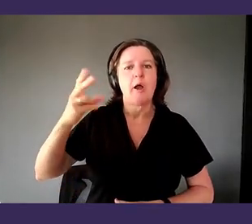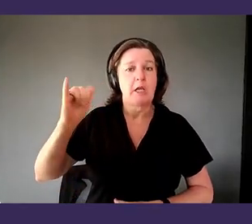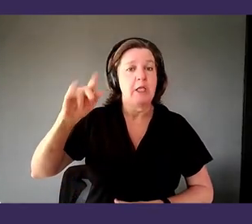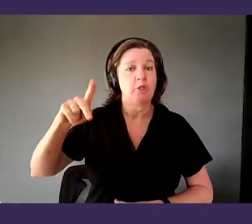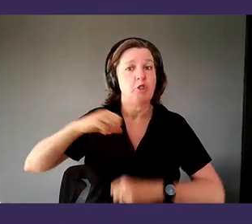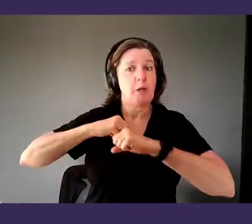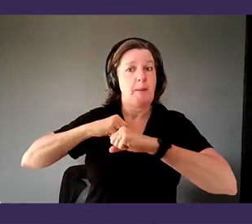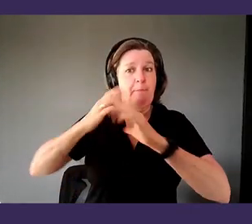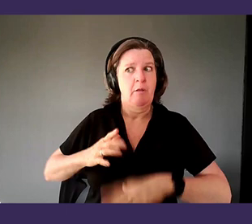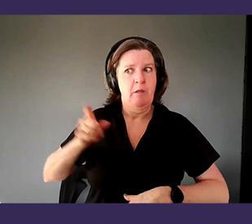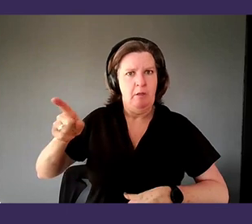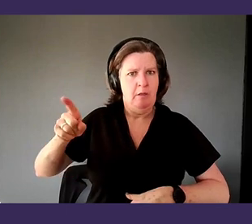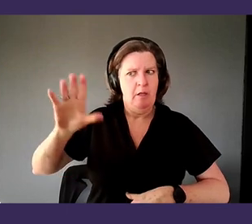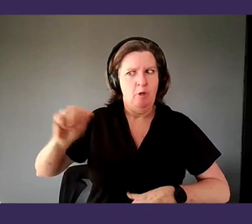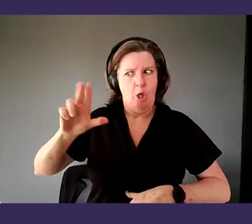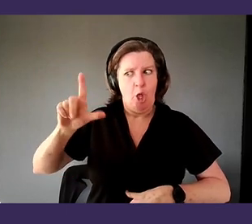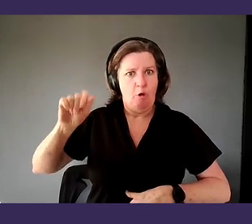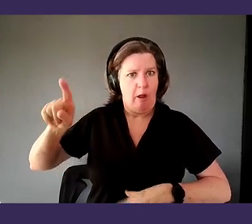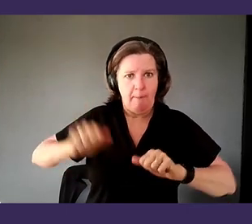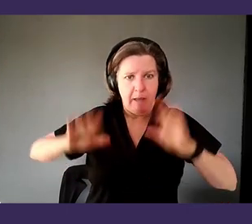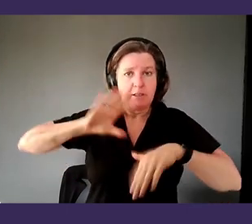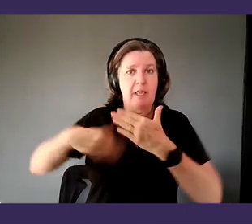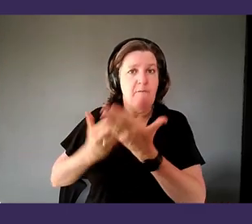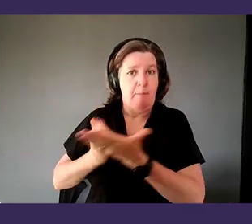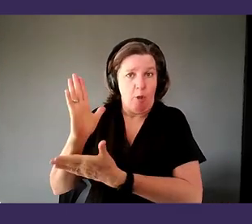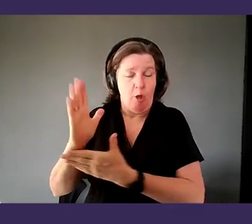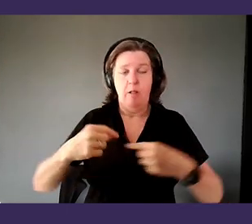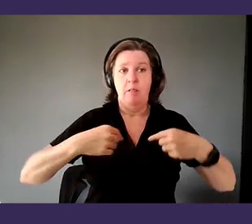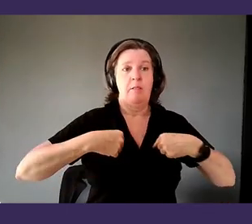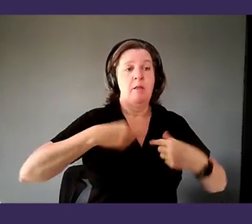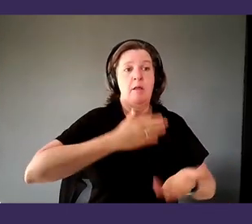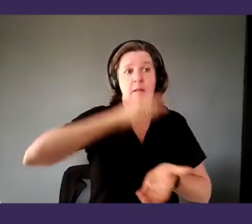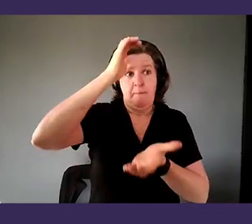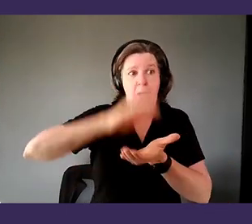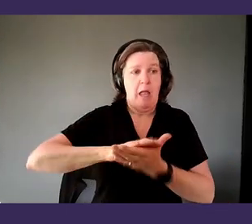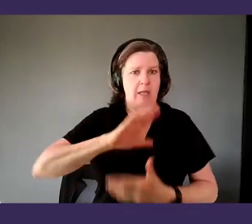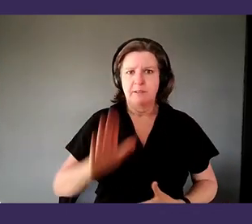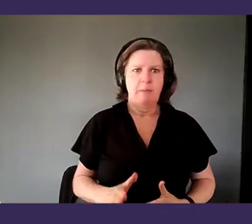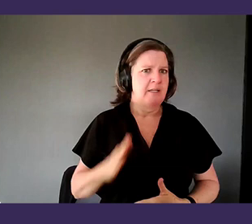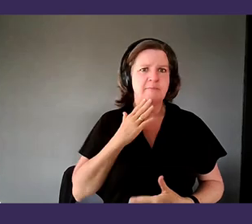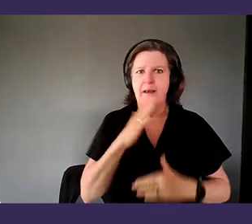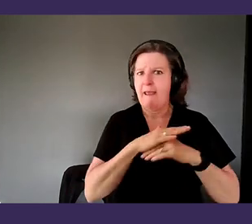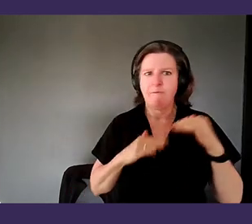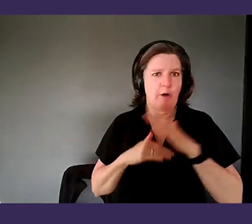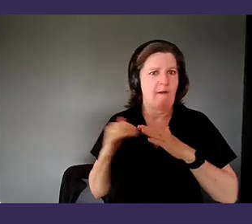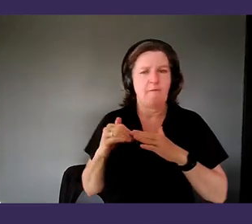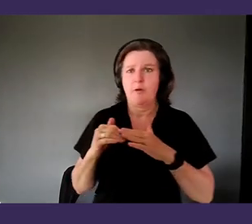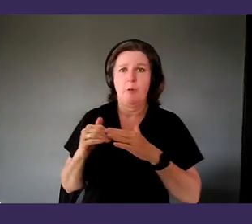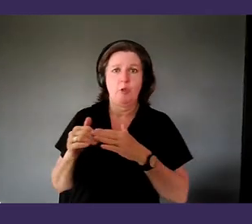And we were never, my husband and I were never comfortable with declaring her incompetent,